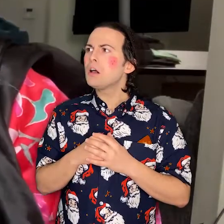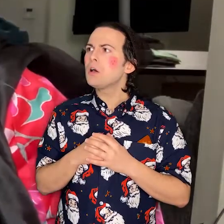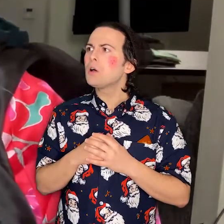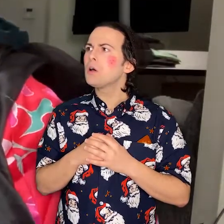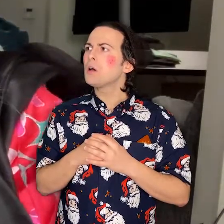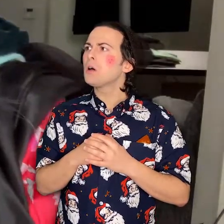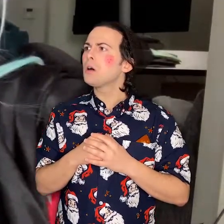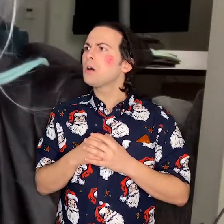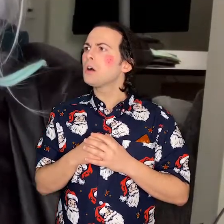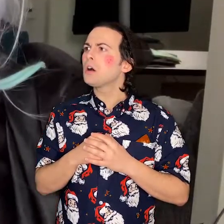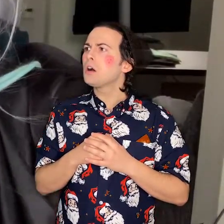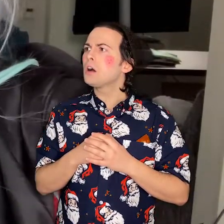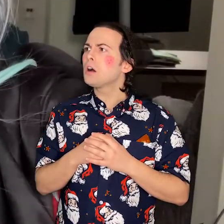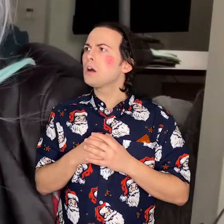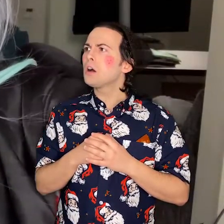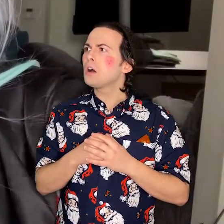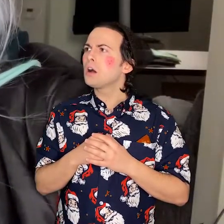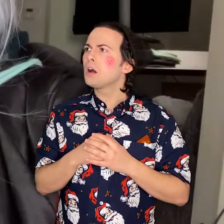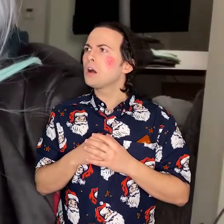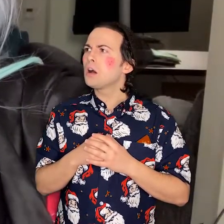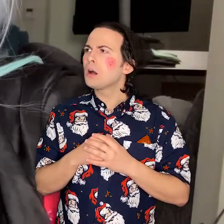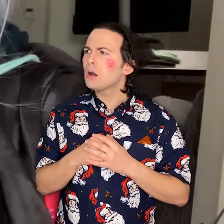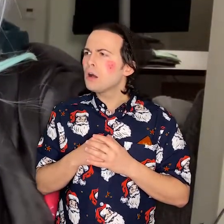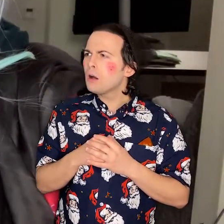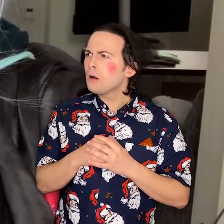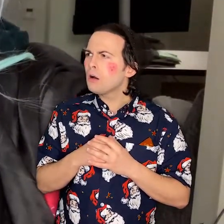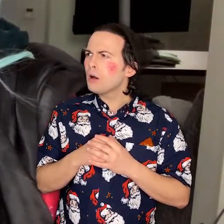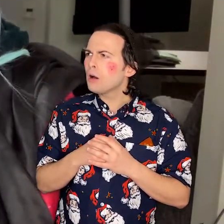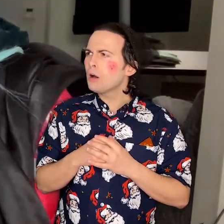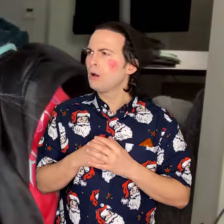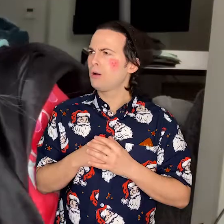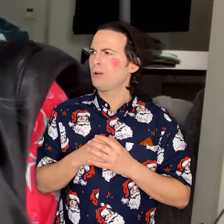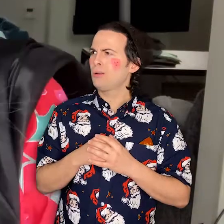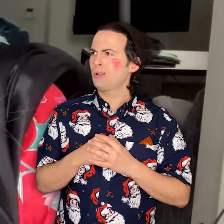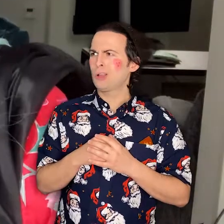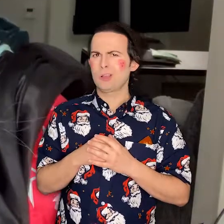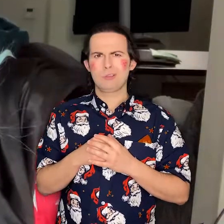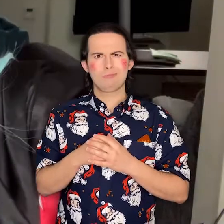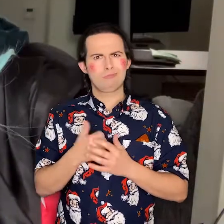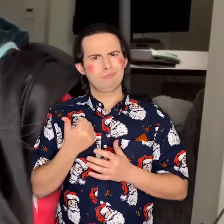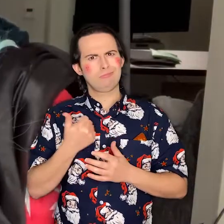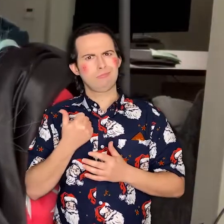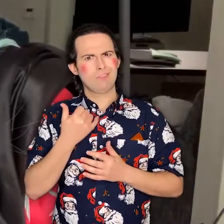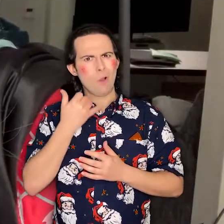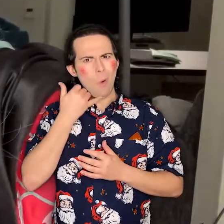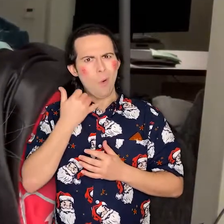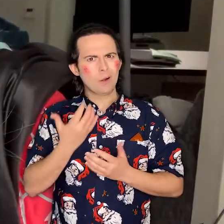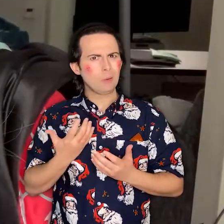green and white hoops again. (Phone Rings) Speaking of hoops,